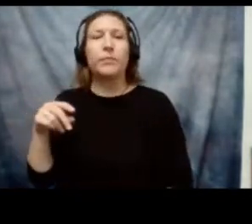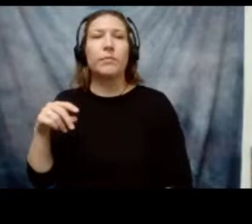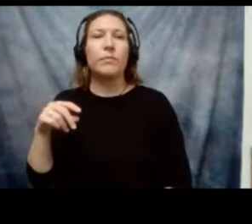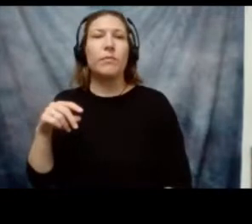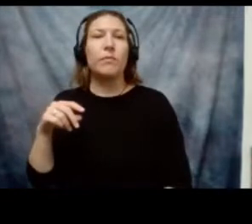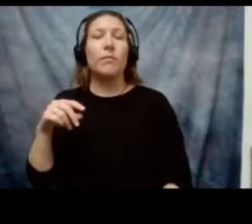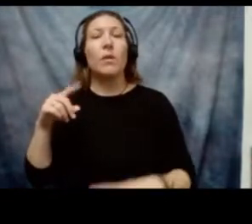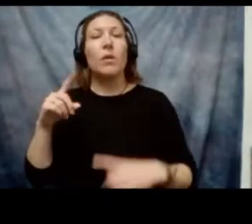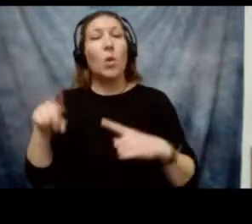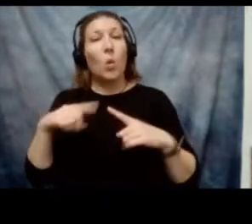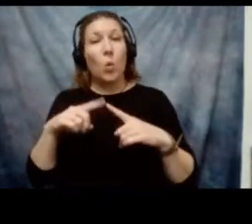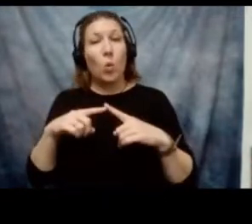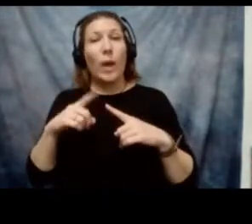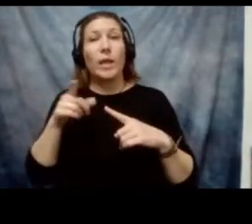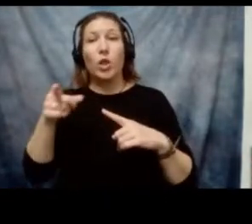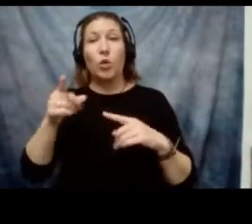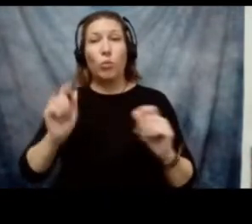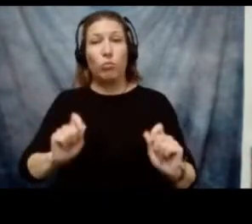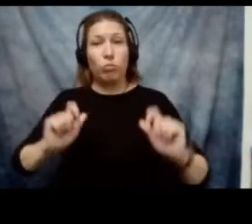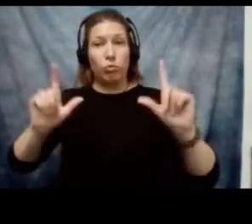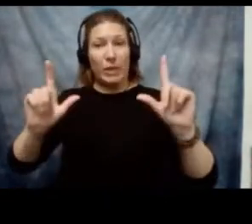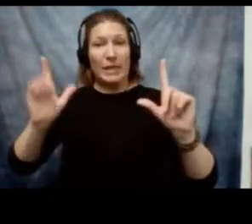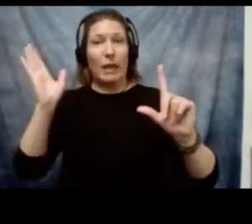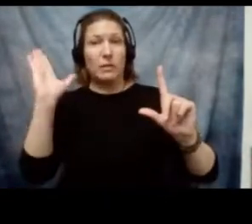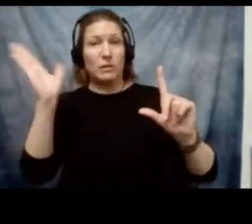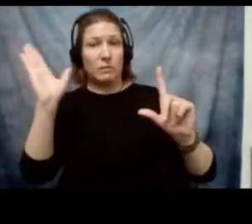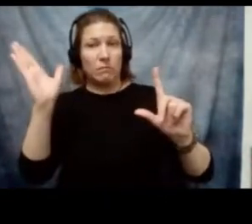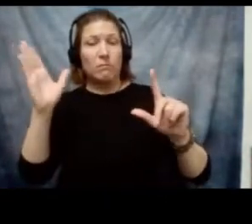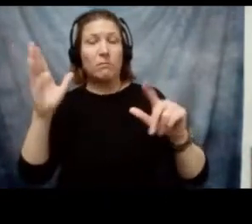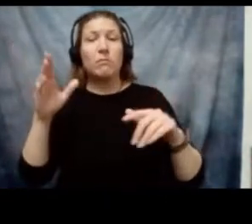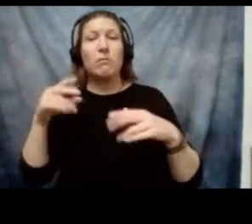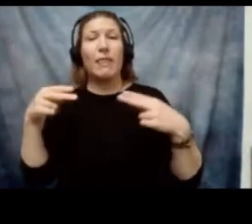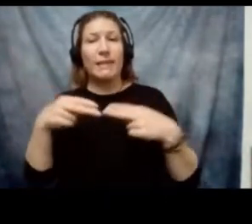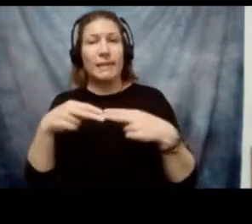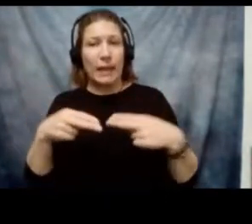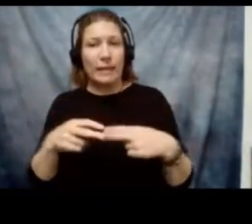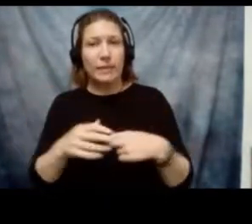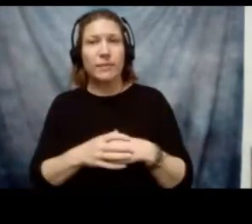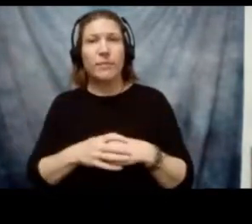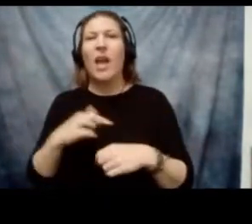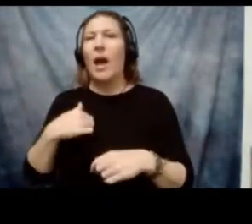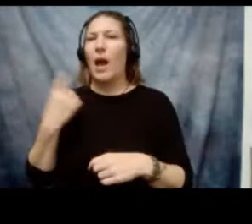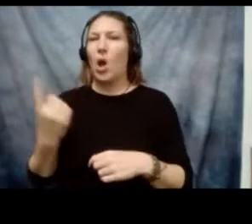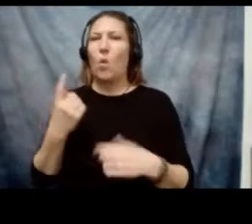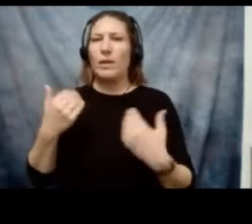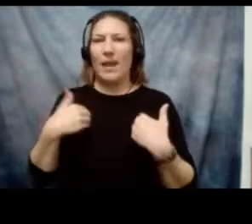itself so one of the things that i always have turned on here is this under the slideshow it says